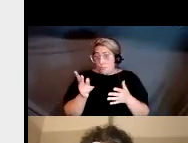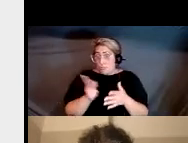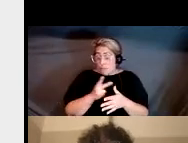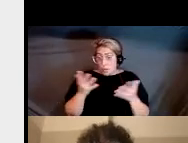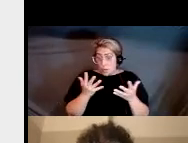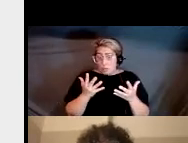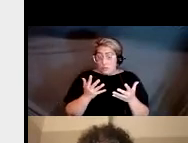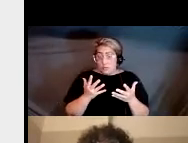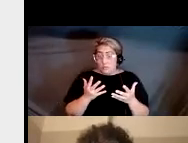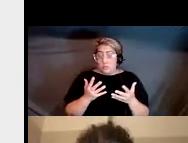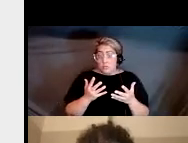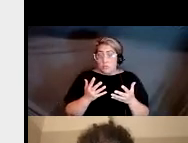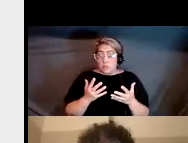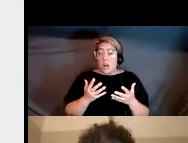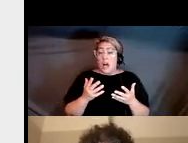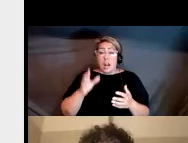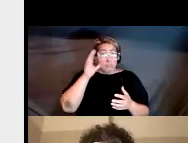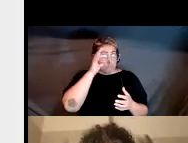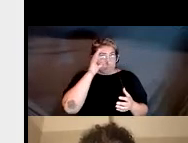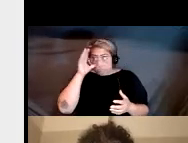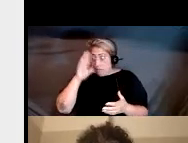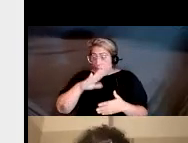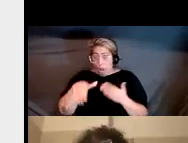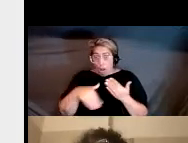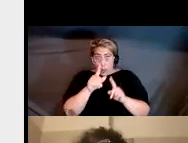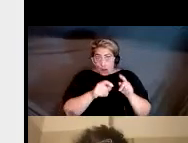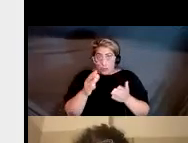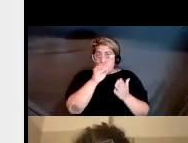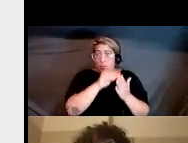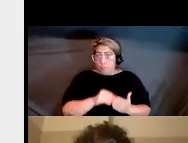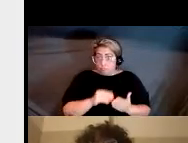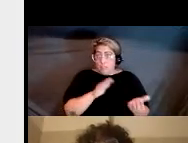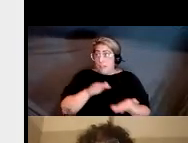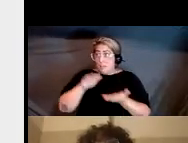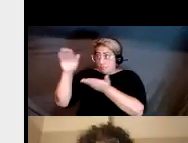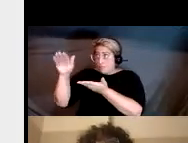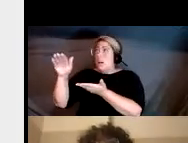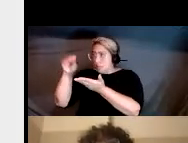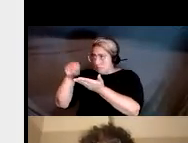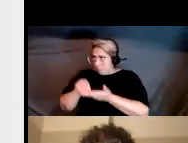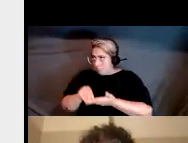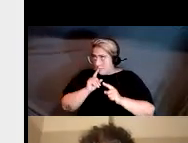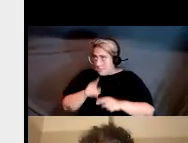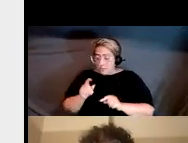Asked the questions. And then feed the information back out to members. While I do advocate on behalf of membership in terms